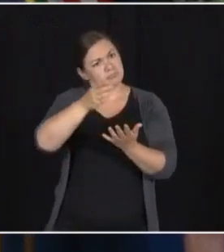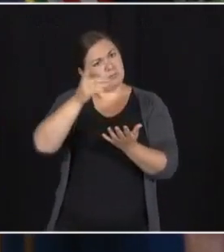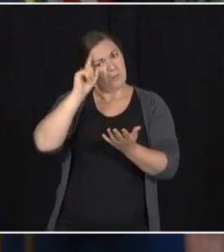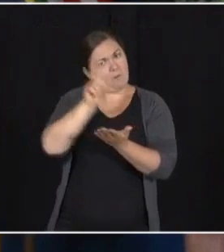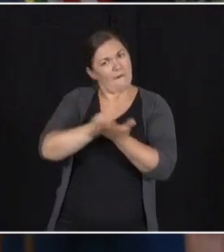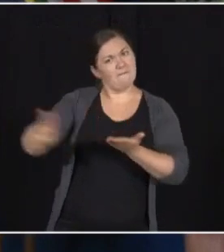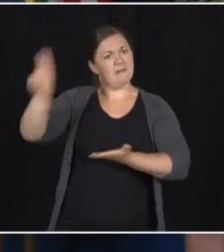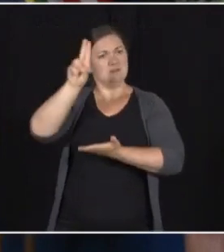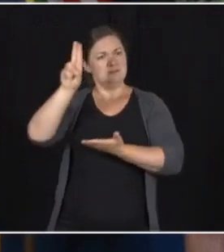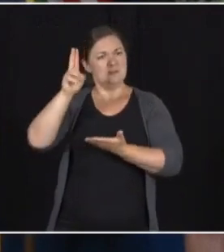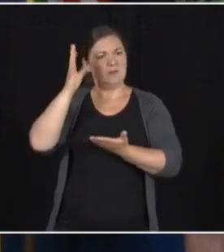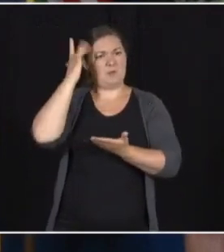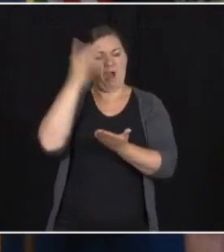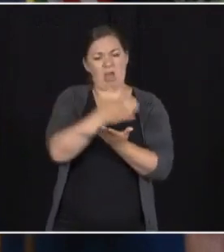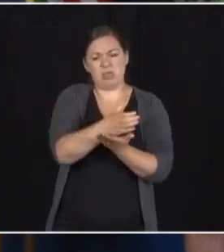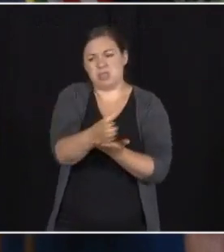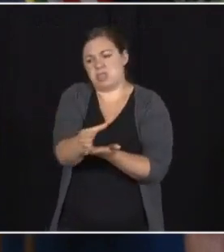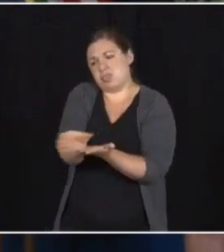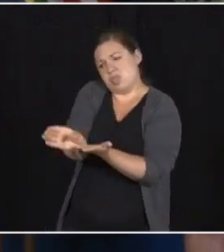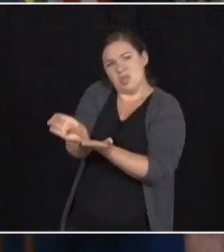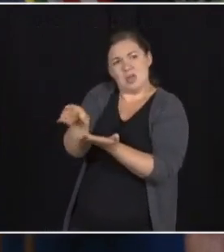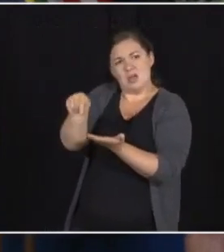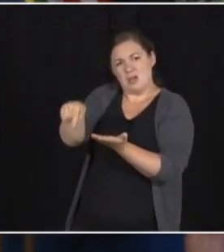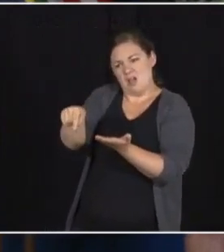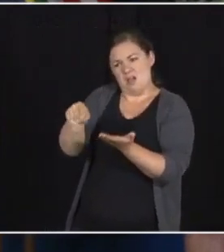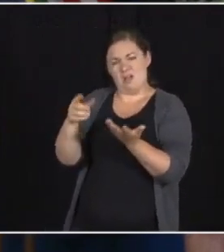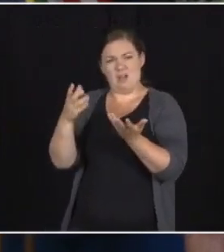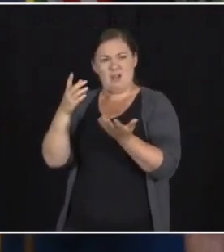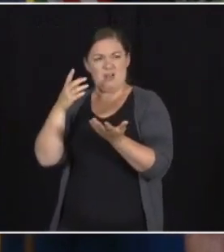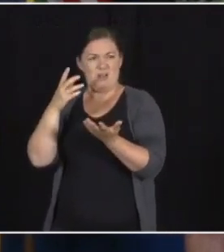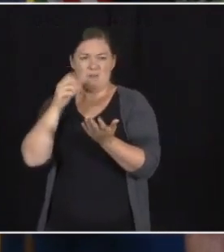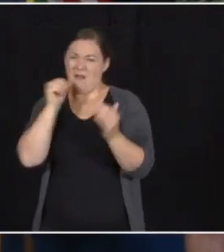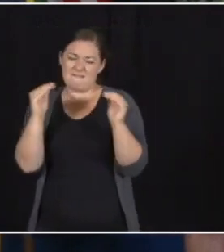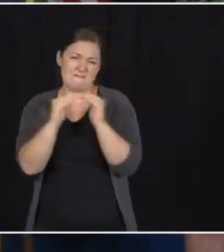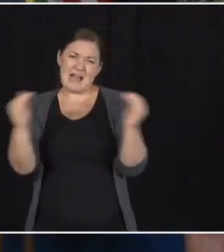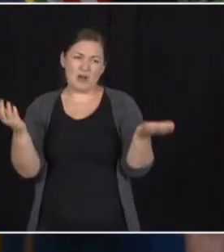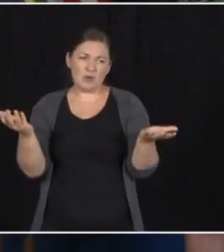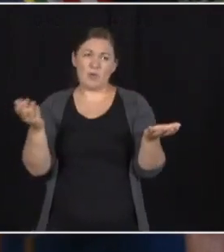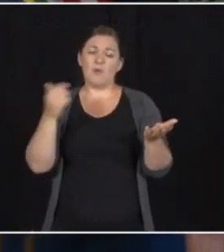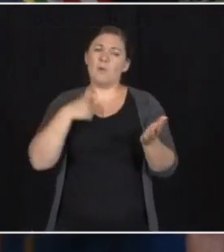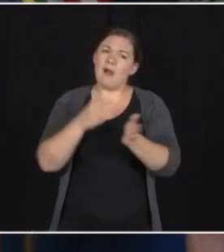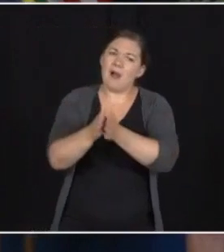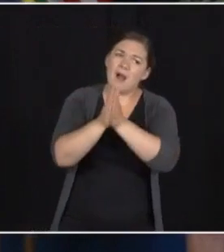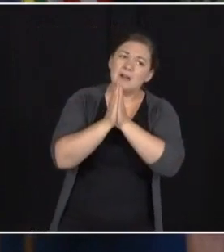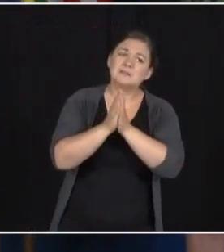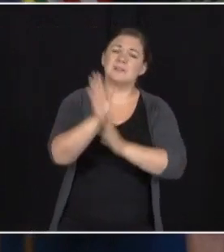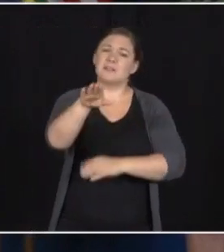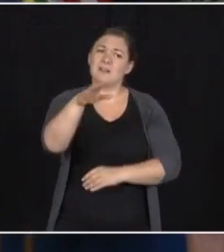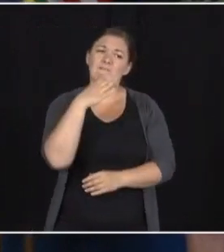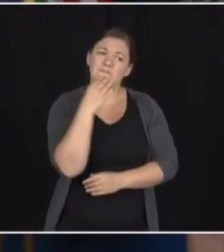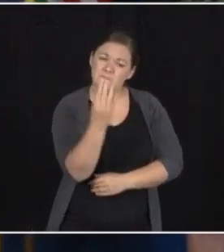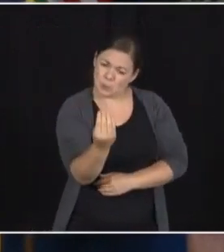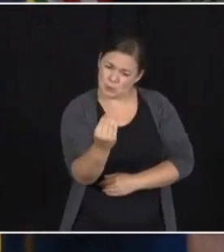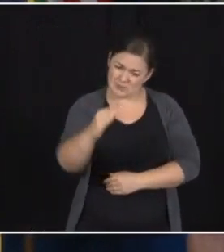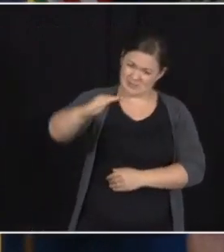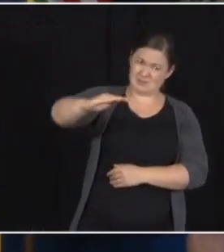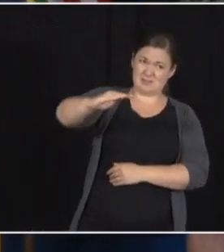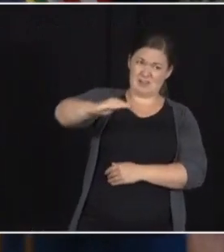, let's say 90% or 80% I should say, go on to the academic level. And the other thing I've never found fair with this...